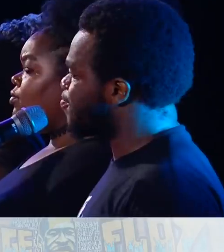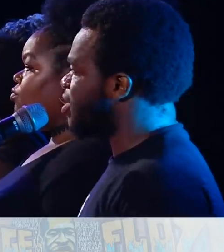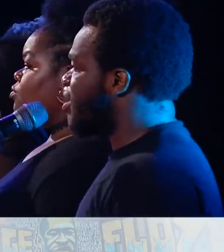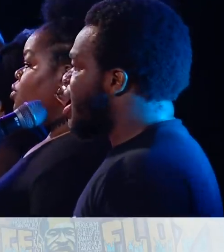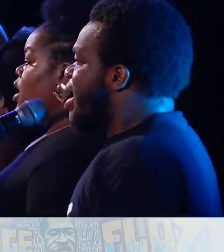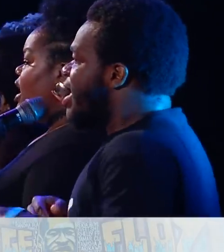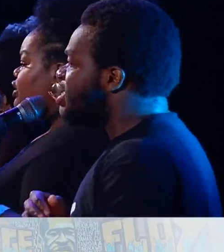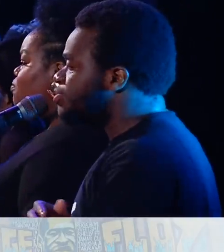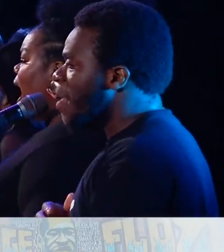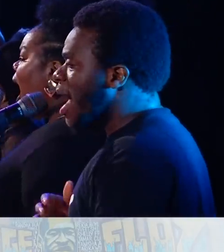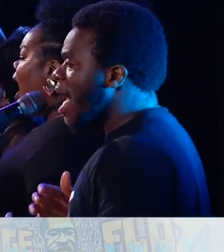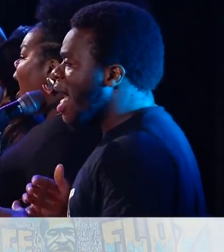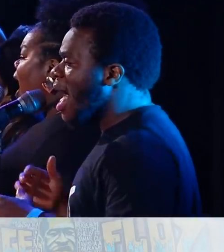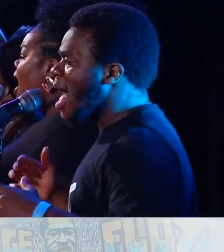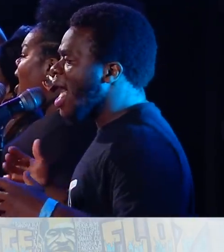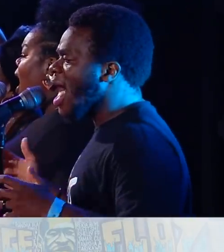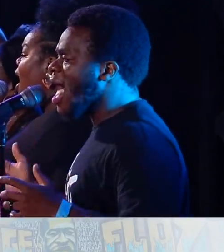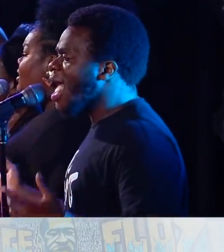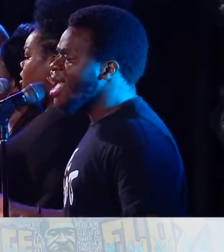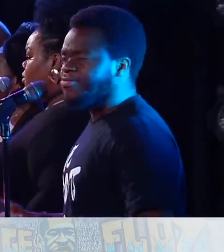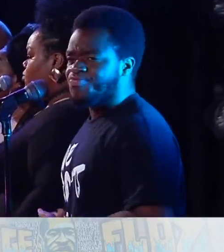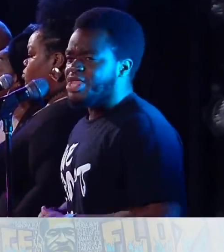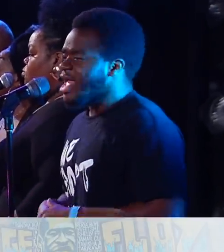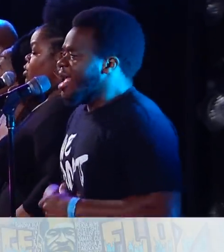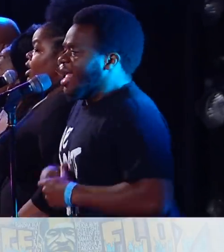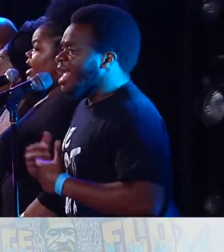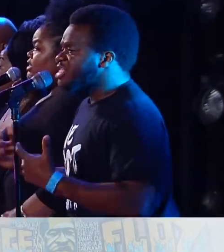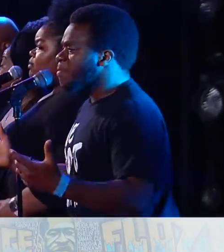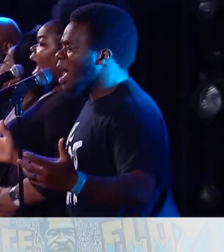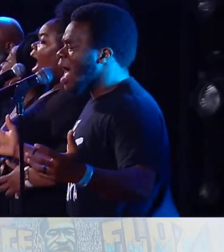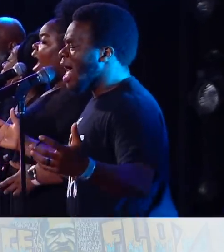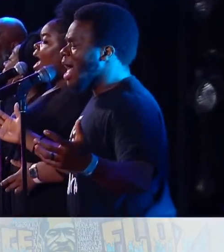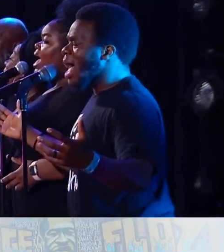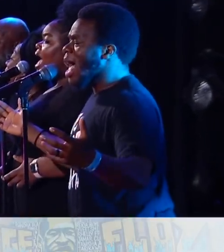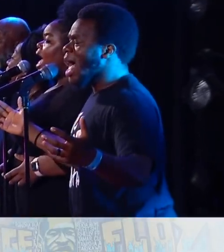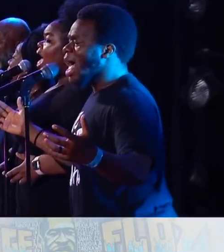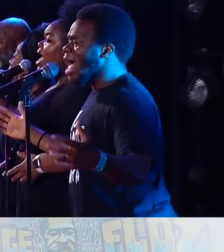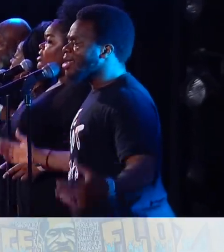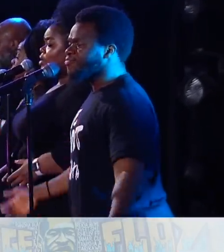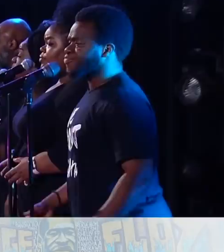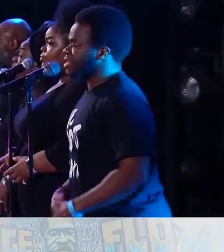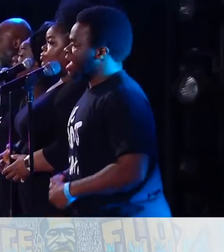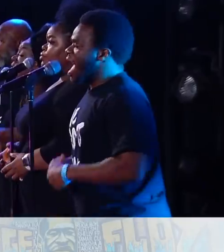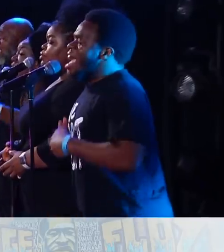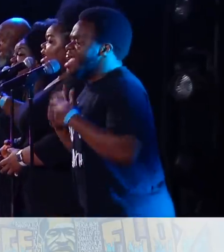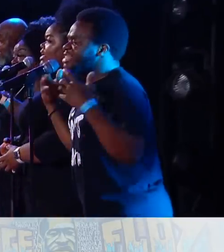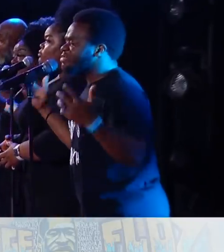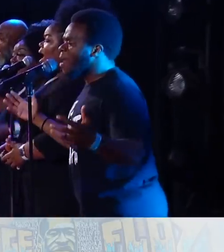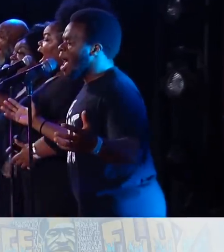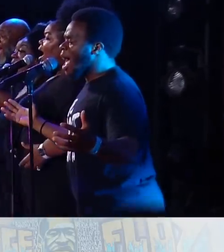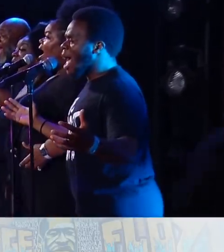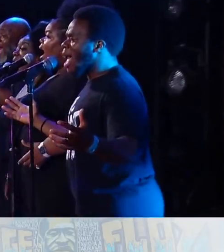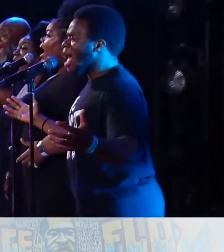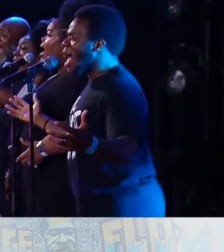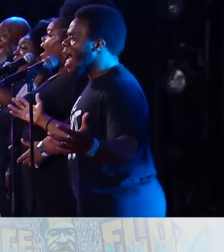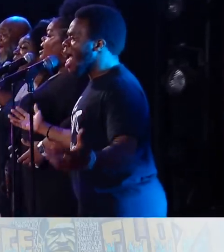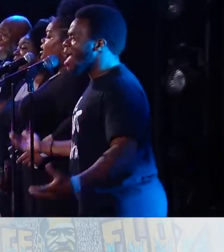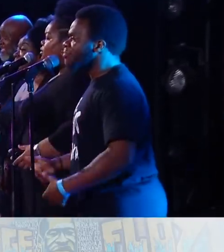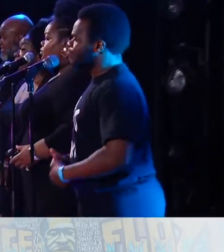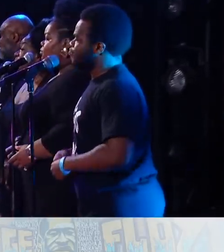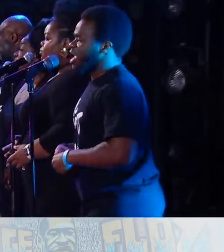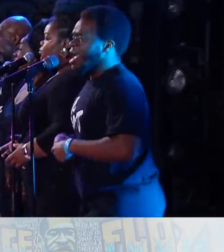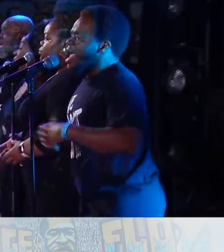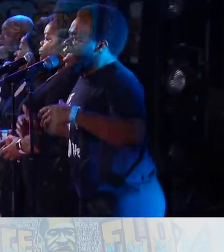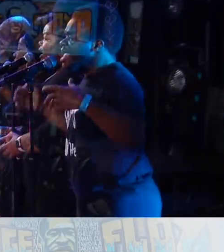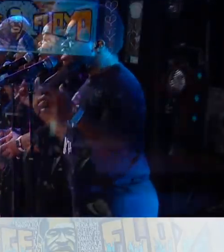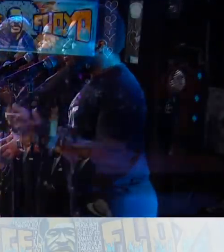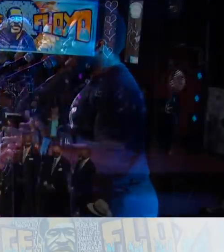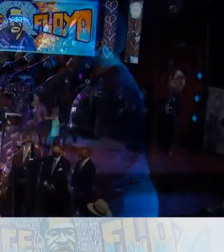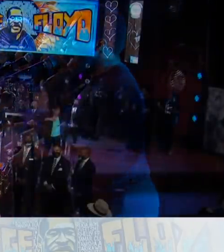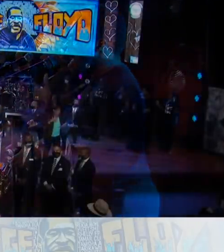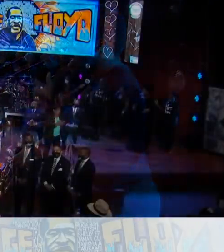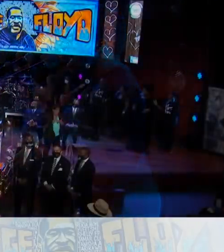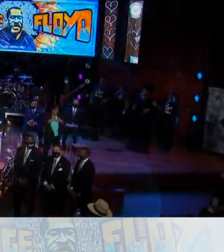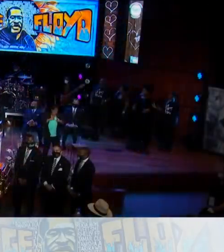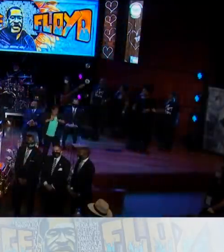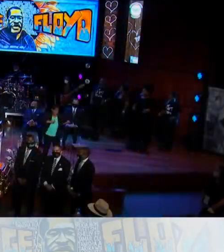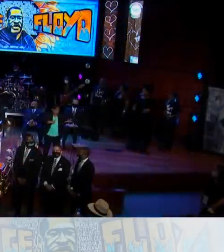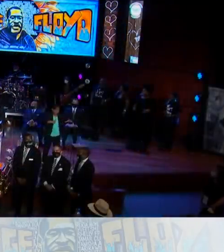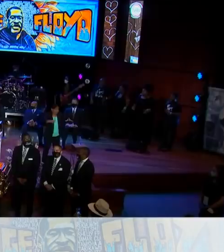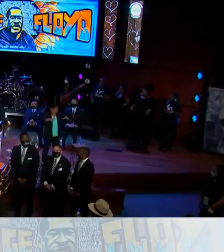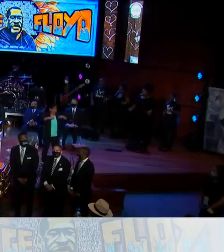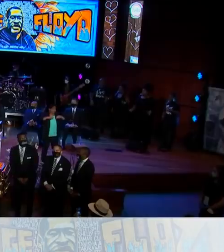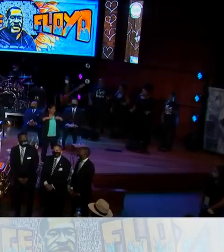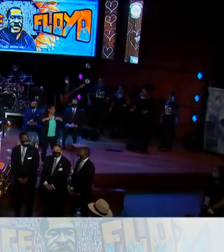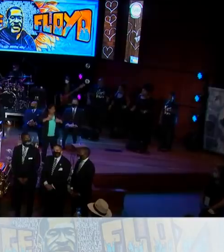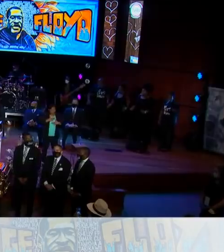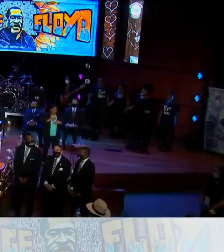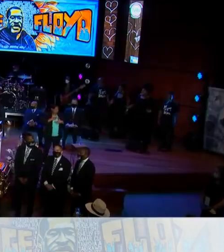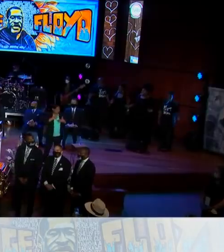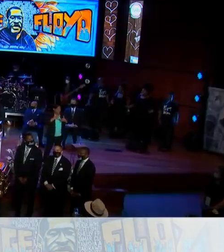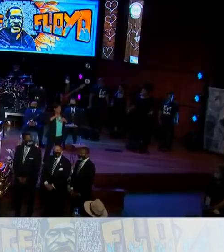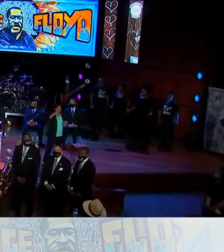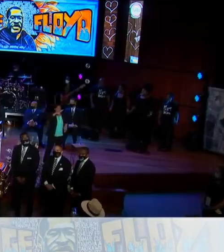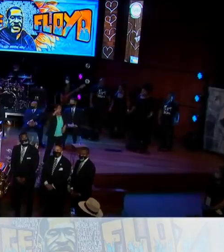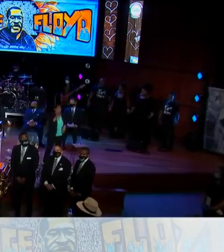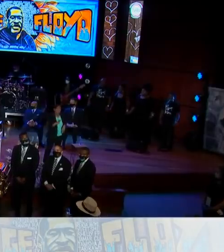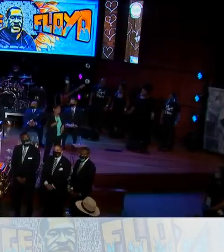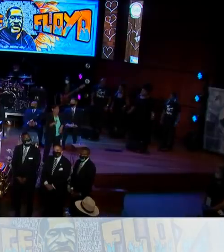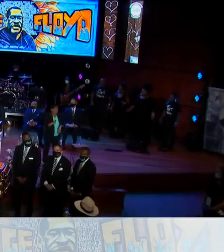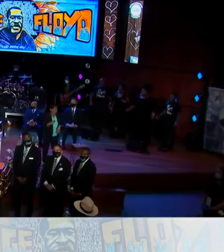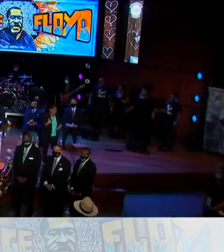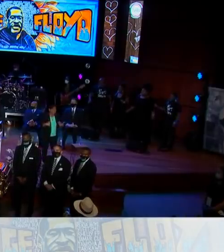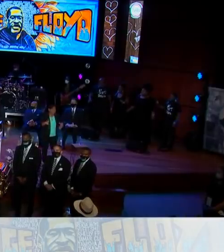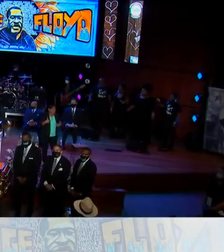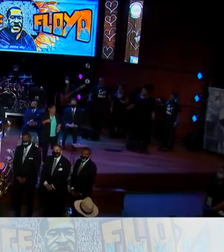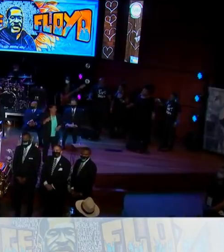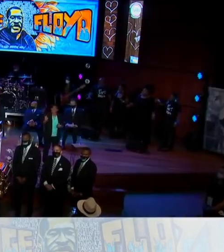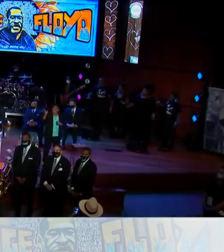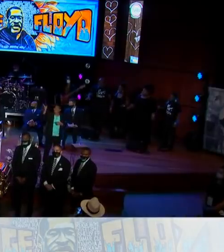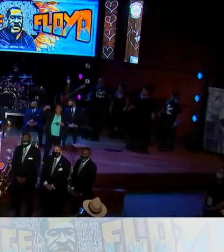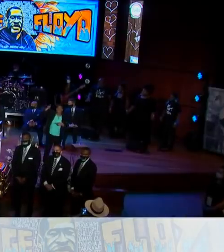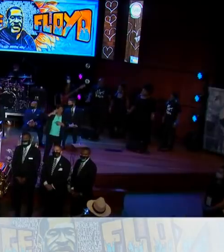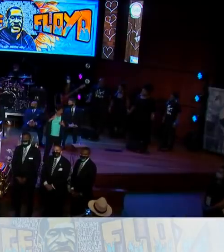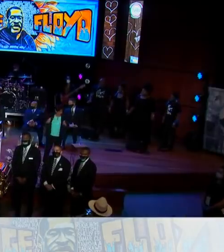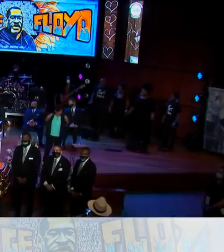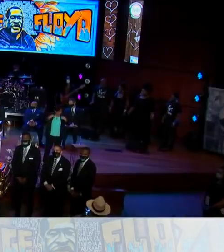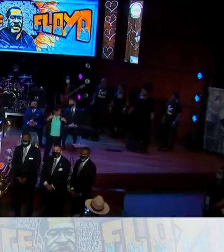IT'S MINE